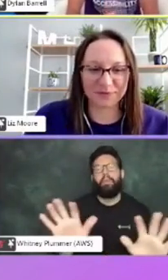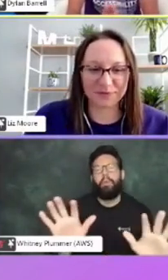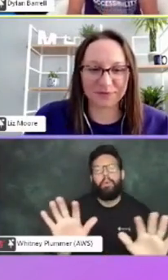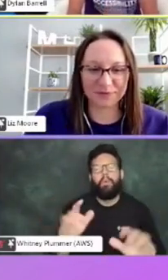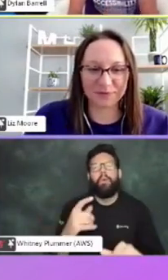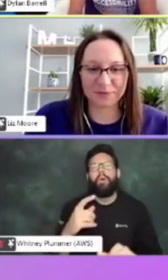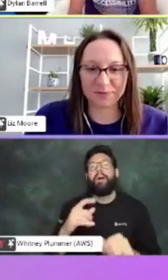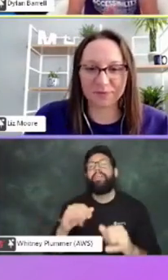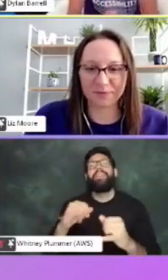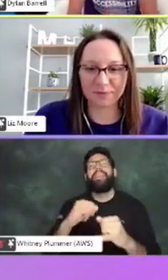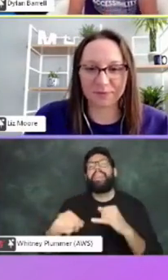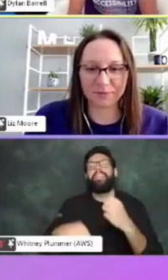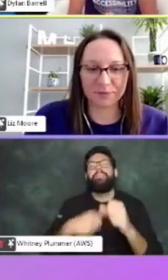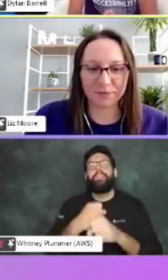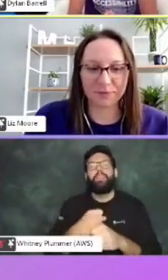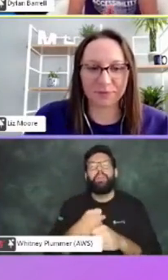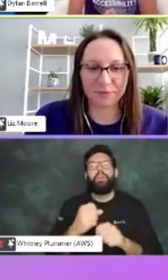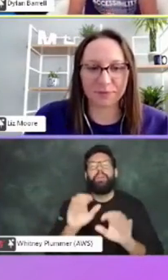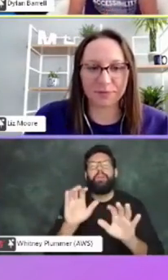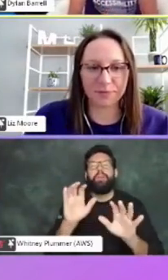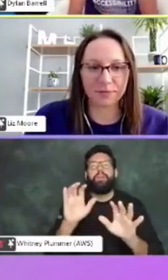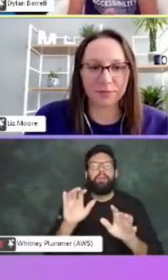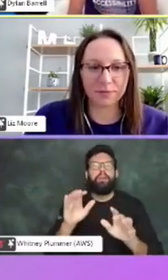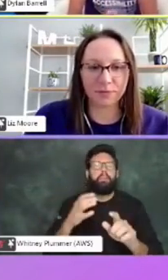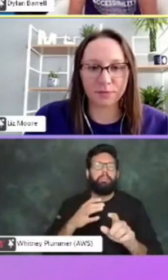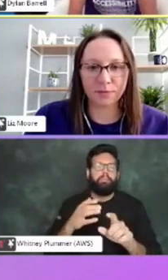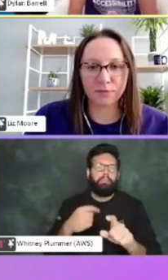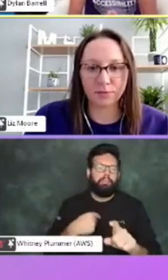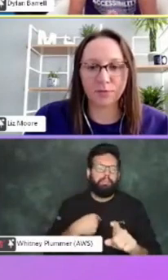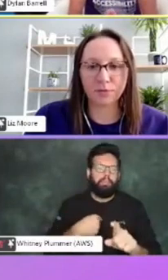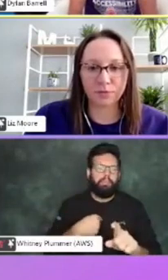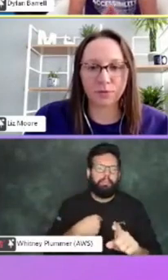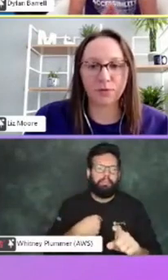of your testing, a hundred percent of your testing within the extension.